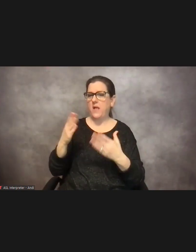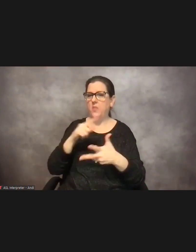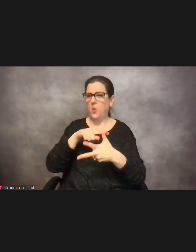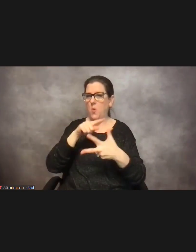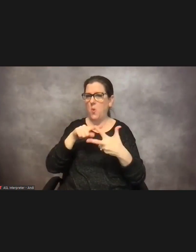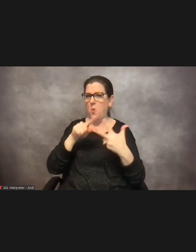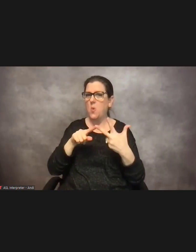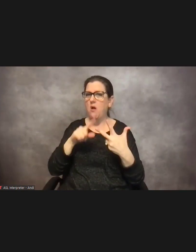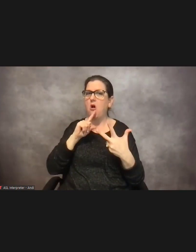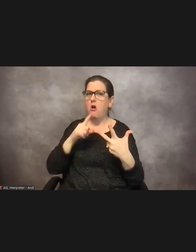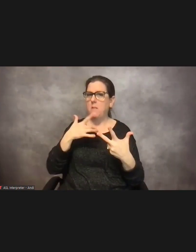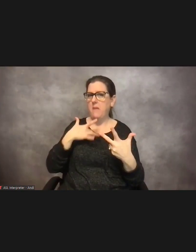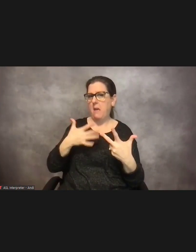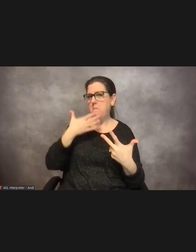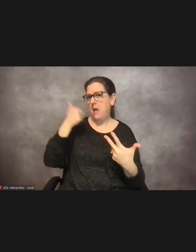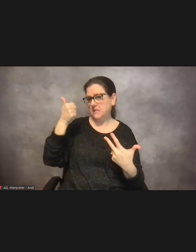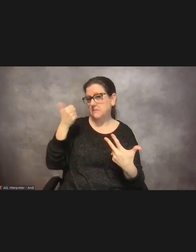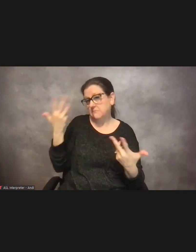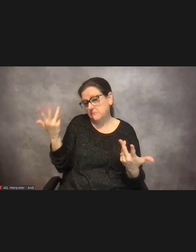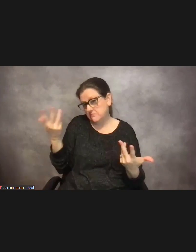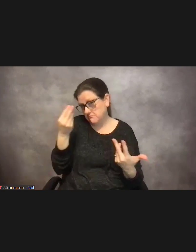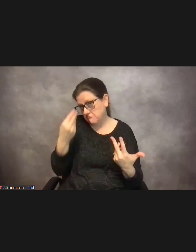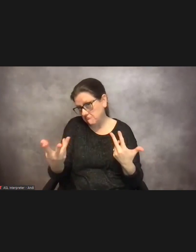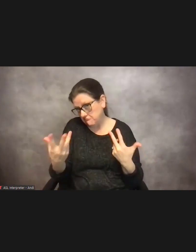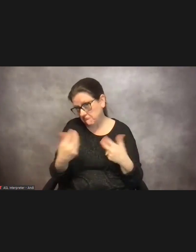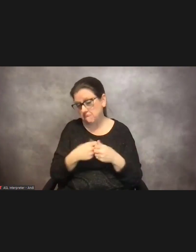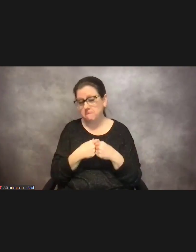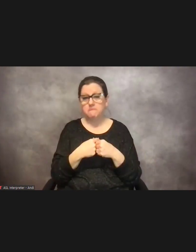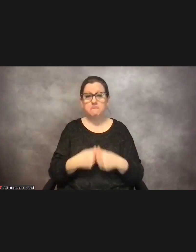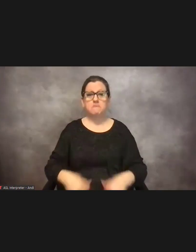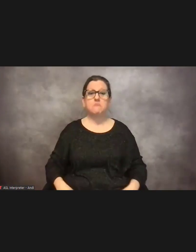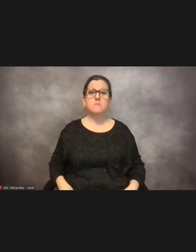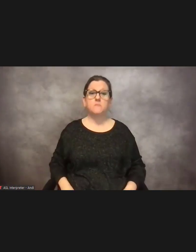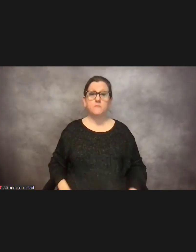well, and they work really well as well well.